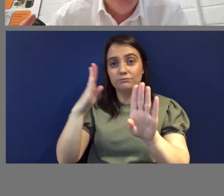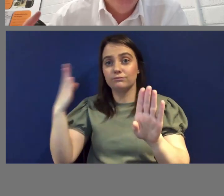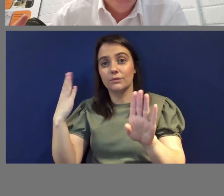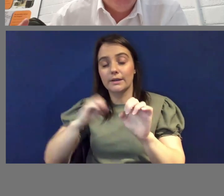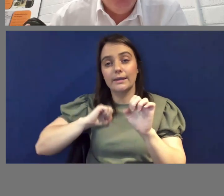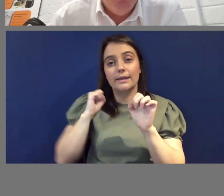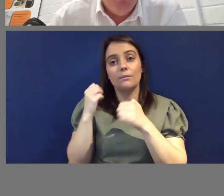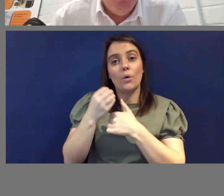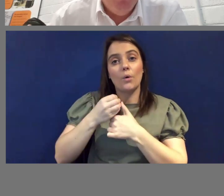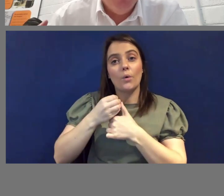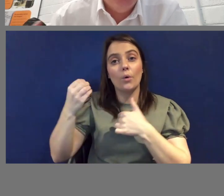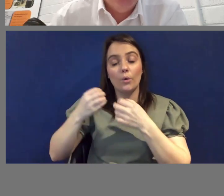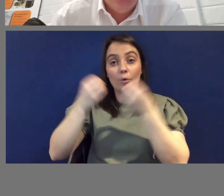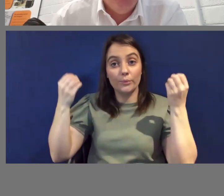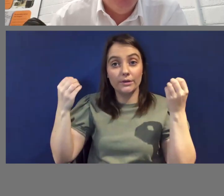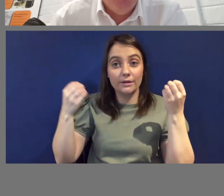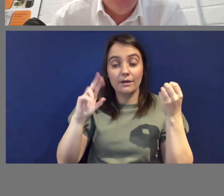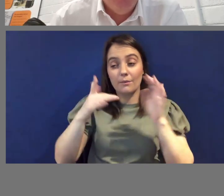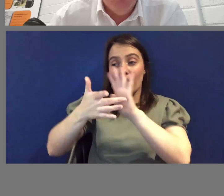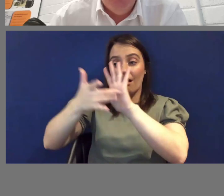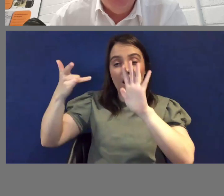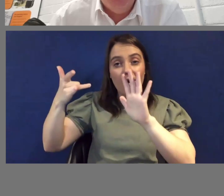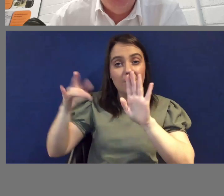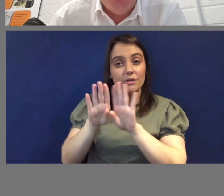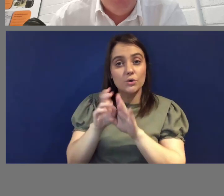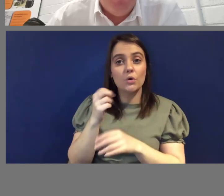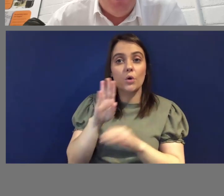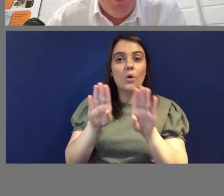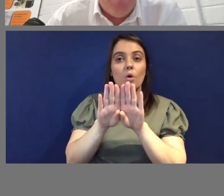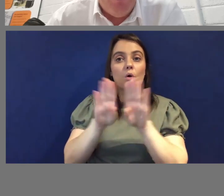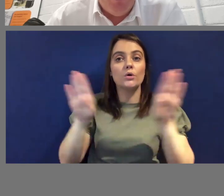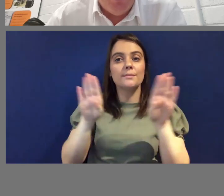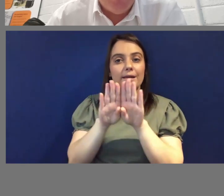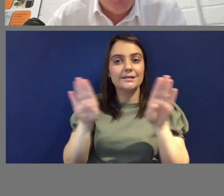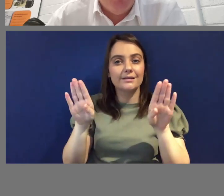open can you remove the doors or can you automate them so particularly in your if you're doing large